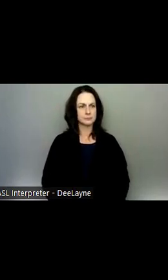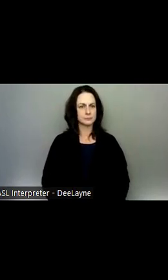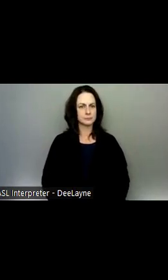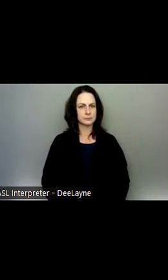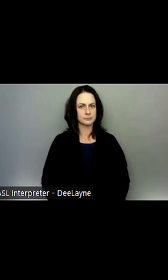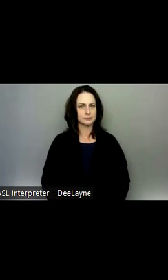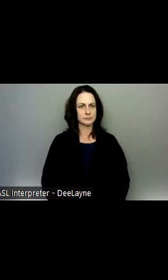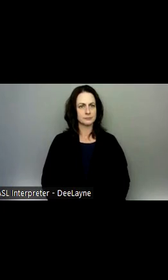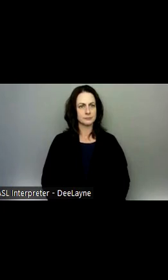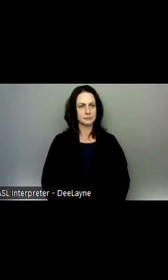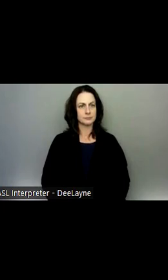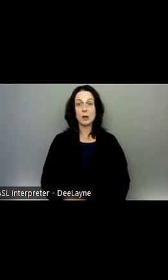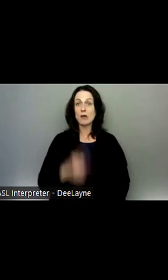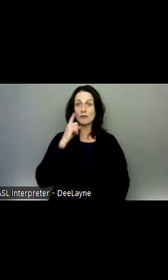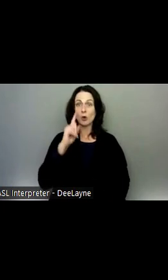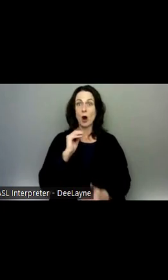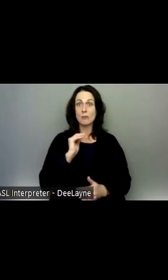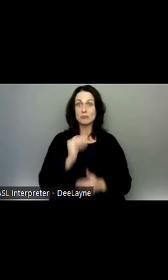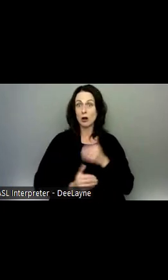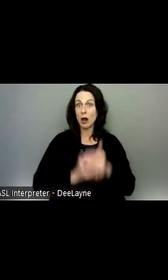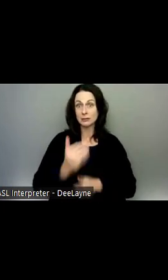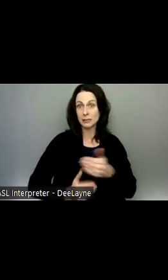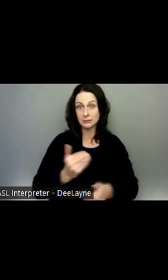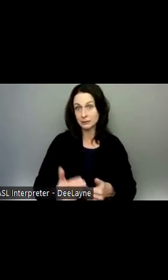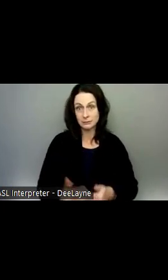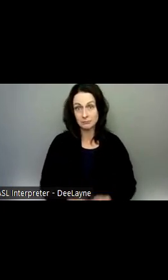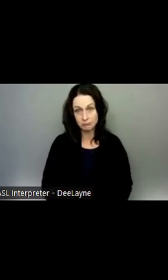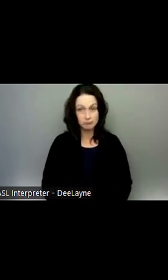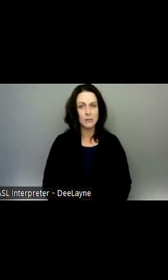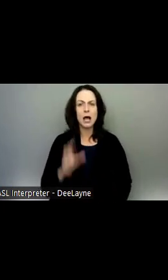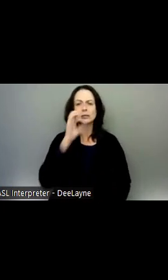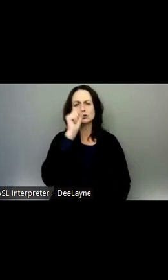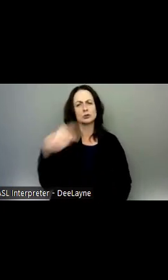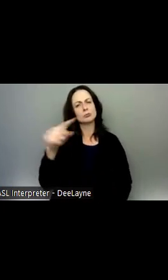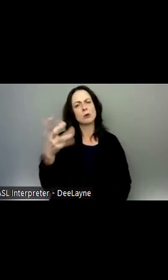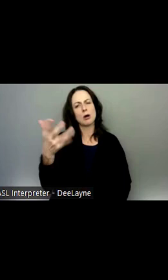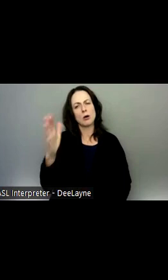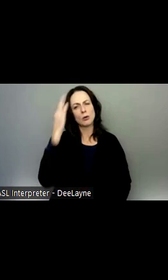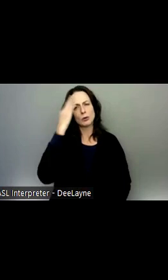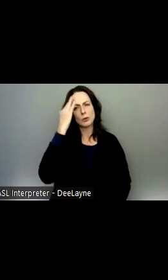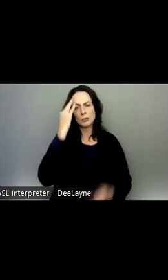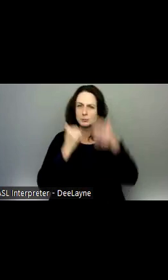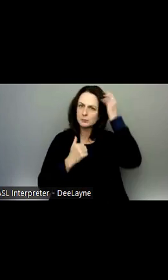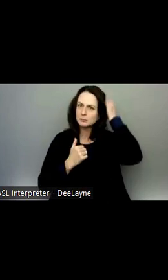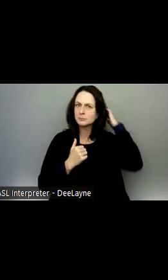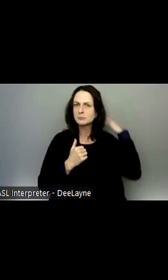So for our process, as I assume you know, the call has opened up.